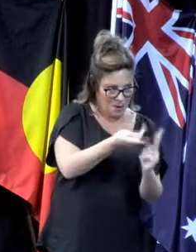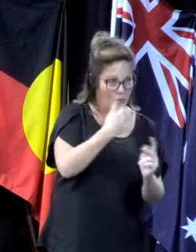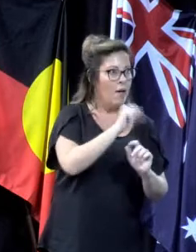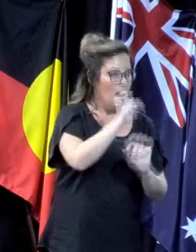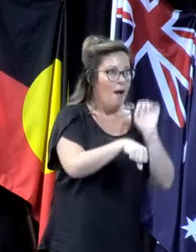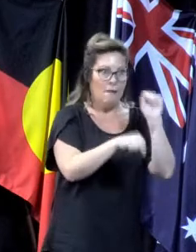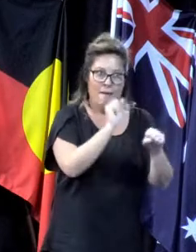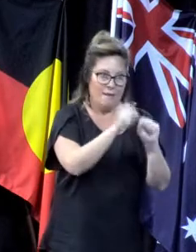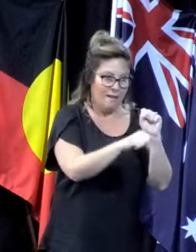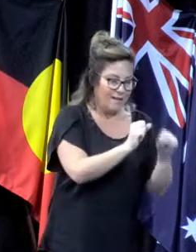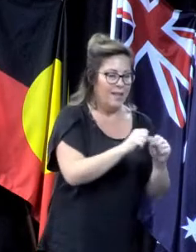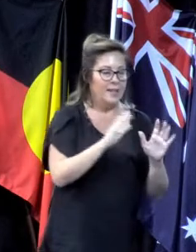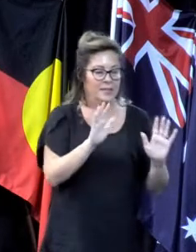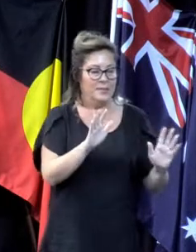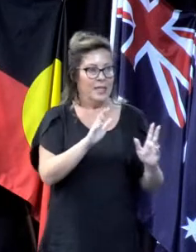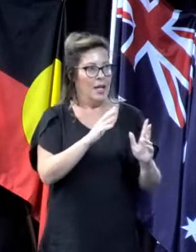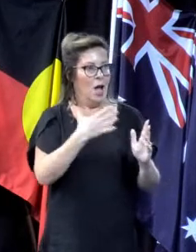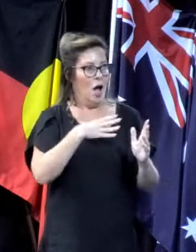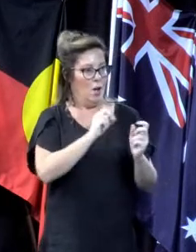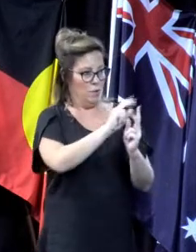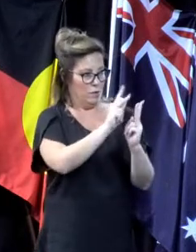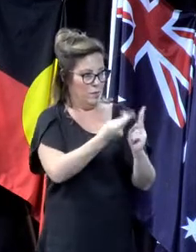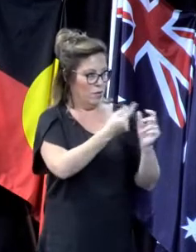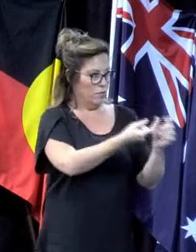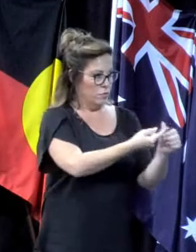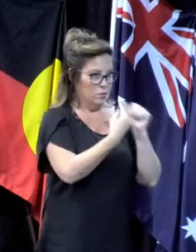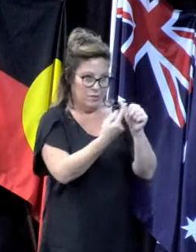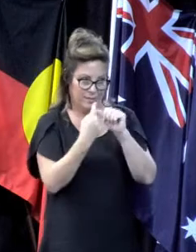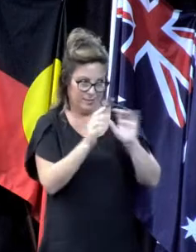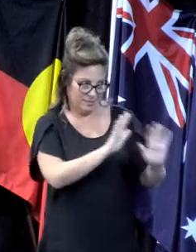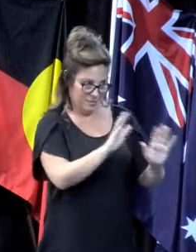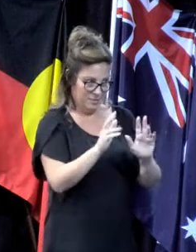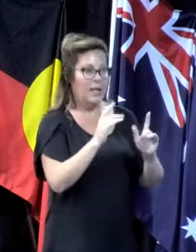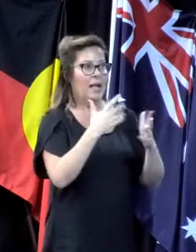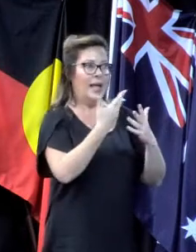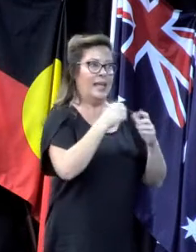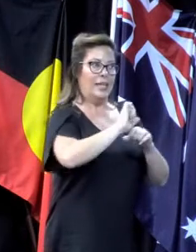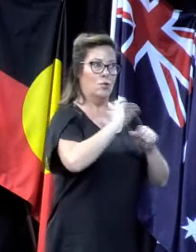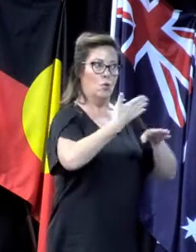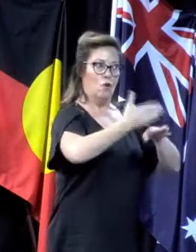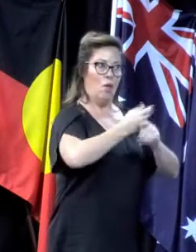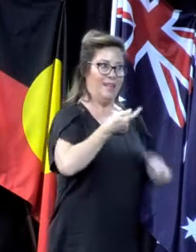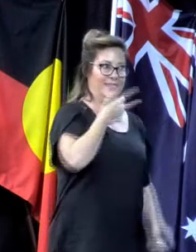but I will let you have an opportunity to give your reflections if you wish, as well, Ms. Kauppila. So, the same.